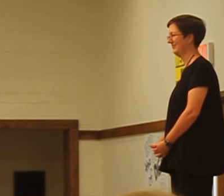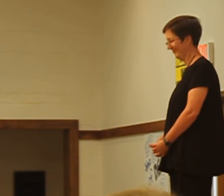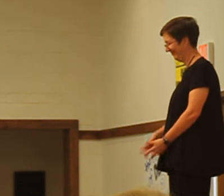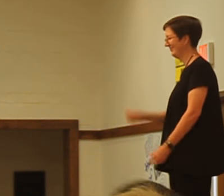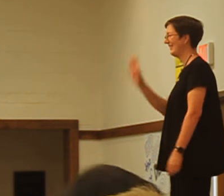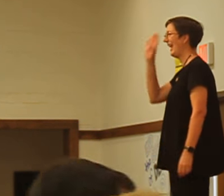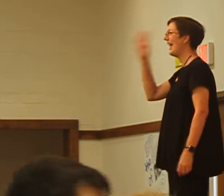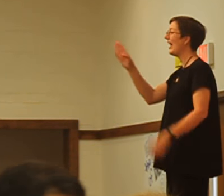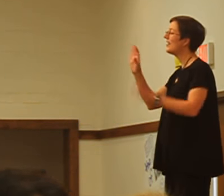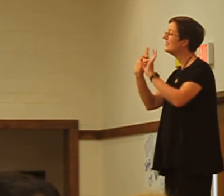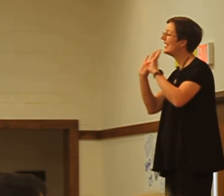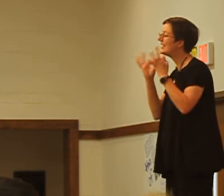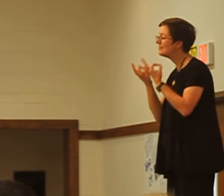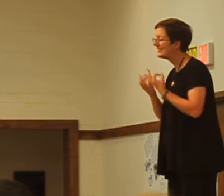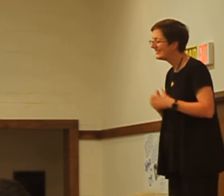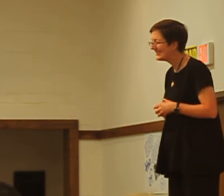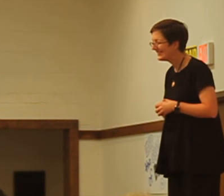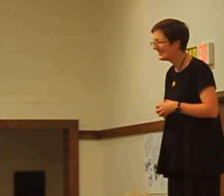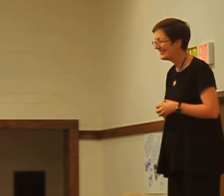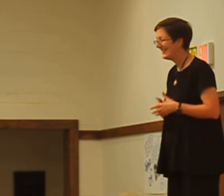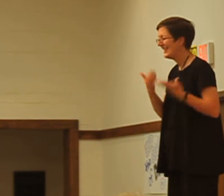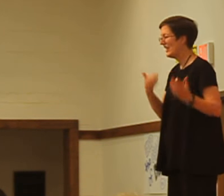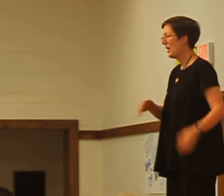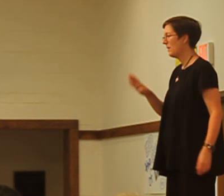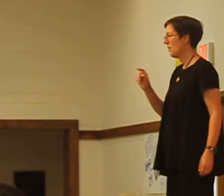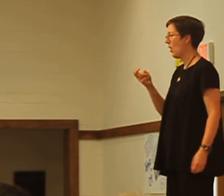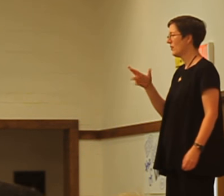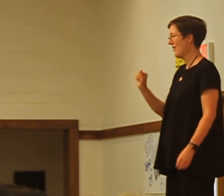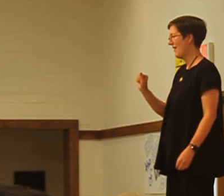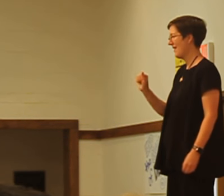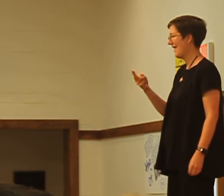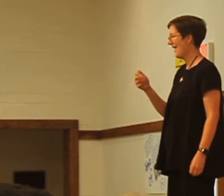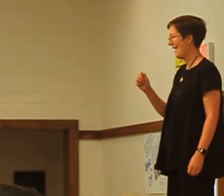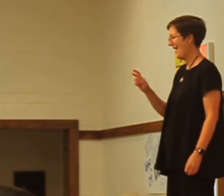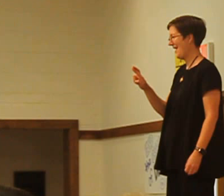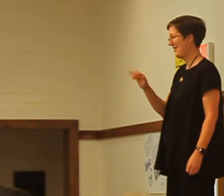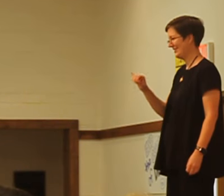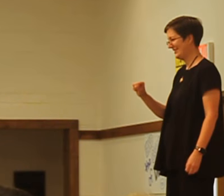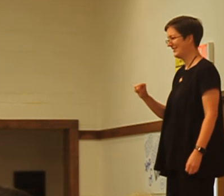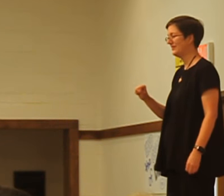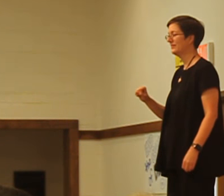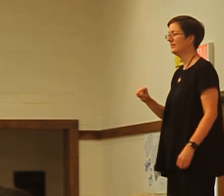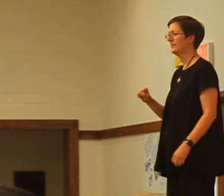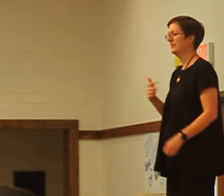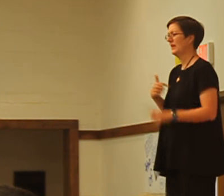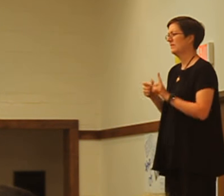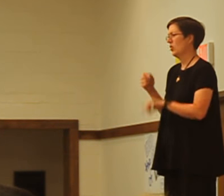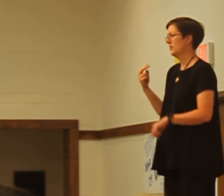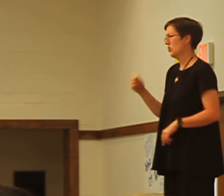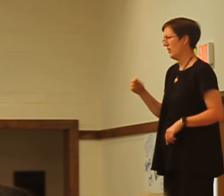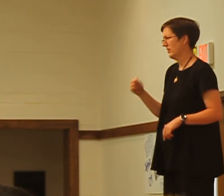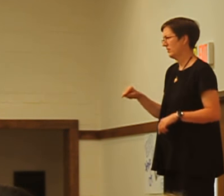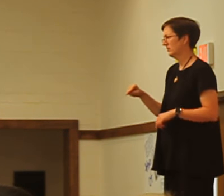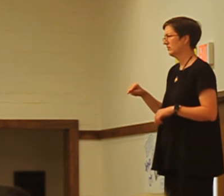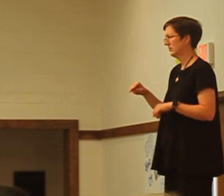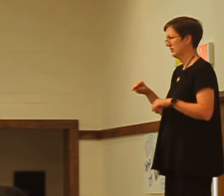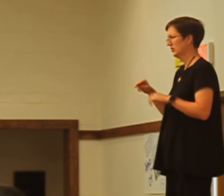Hello family. I'm Barbara Harris. I am from the Norfolk, Virginia city chapter